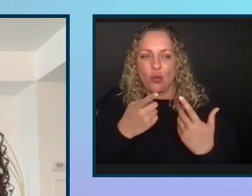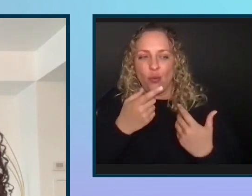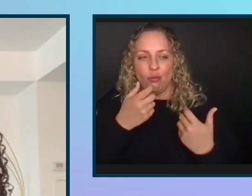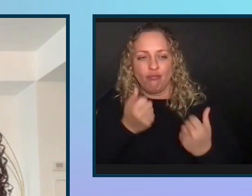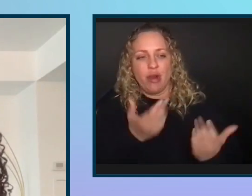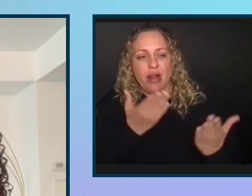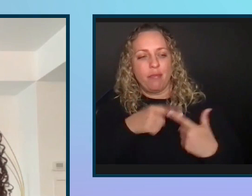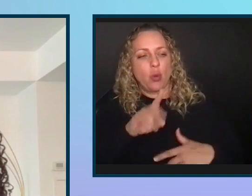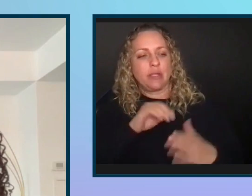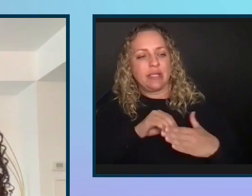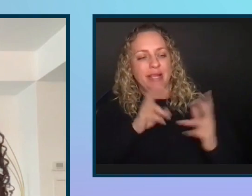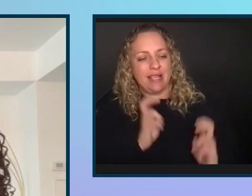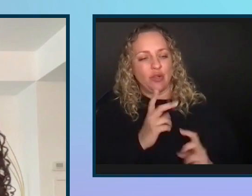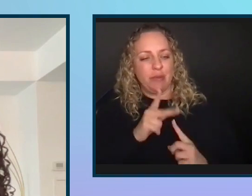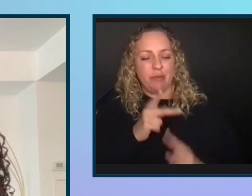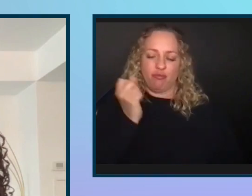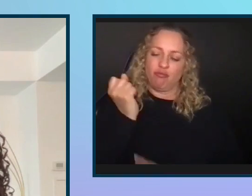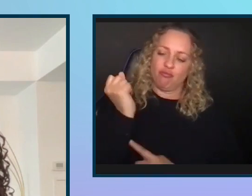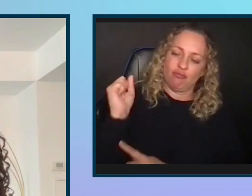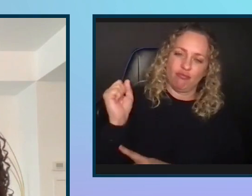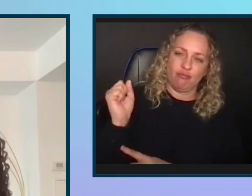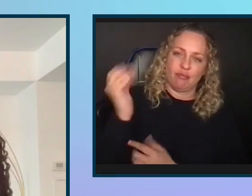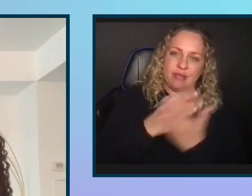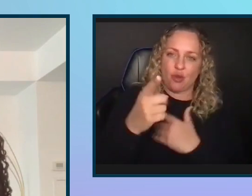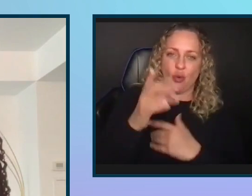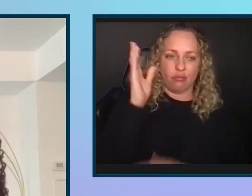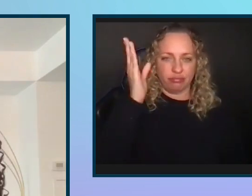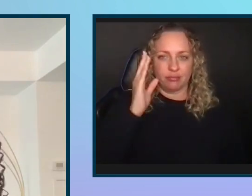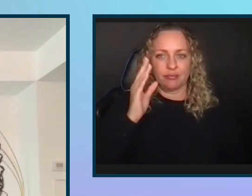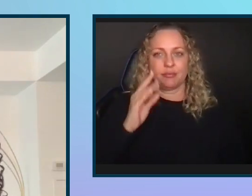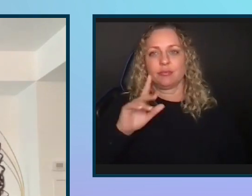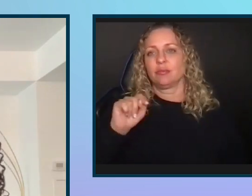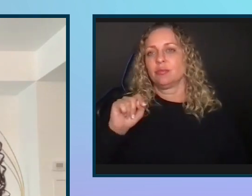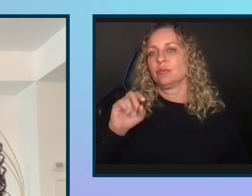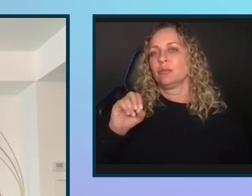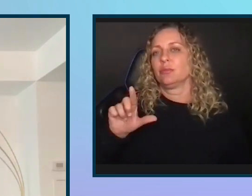into some of the practices you've talked to us about today. You know, that's a really great question.